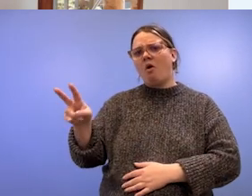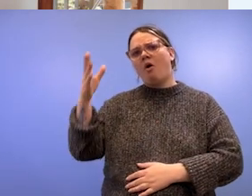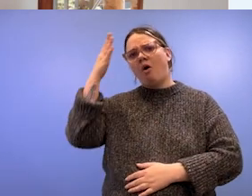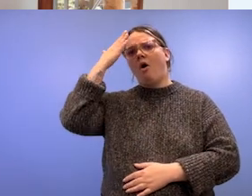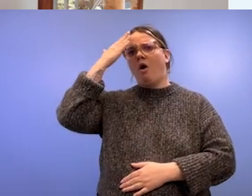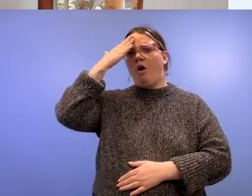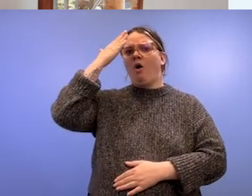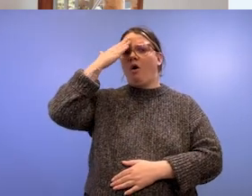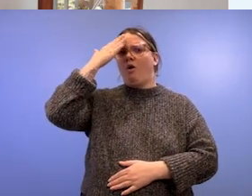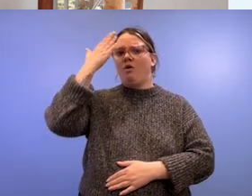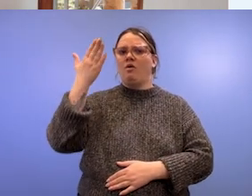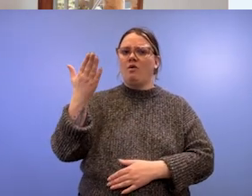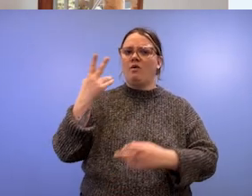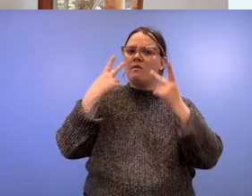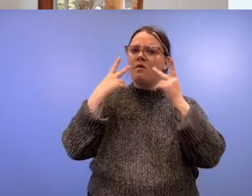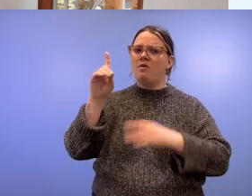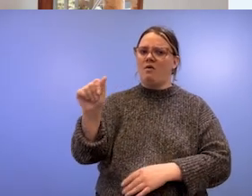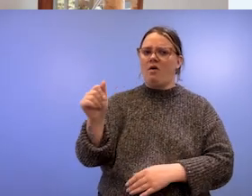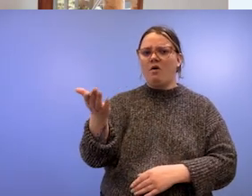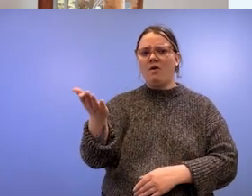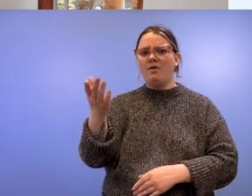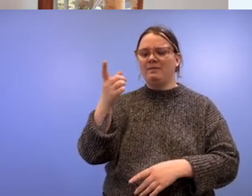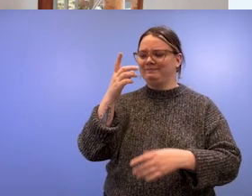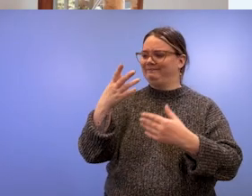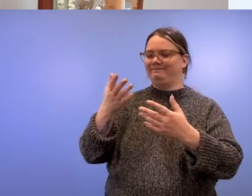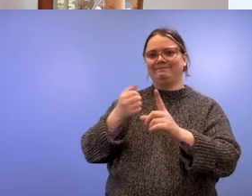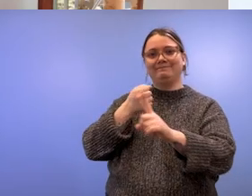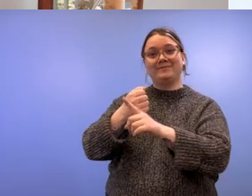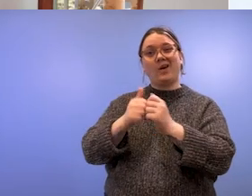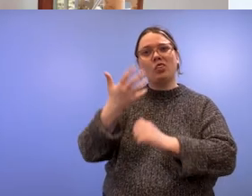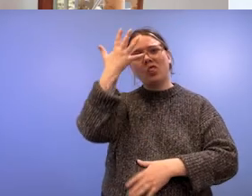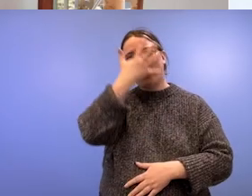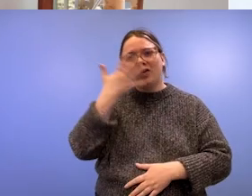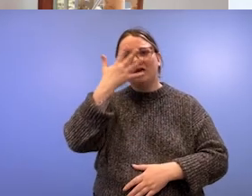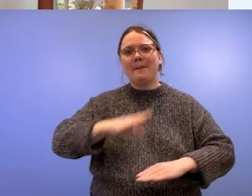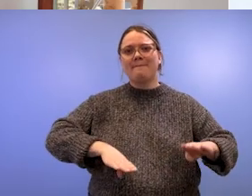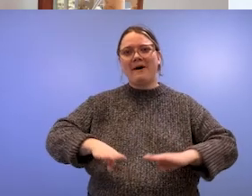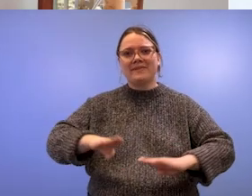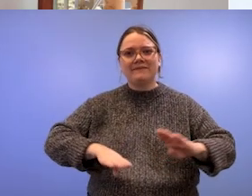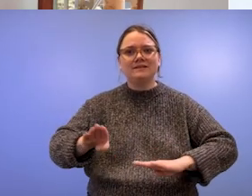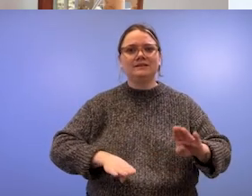are familiar with visible disabilities since they affect the way individuals look or behave,